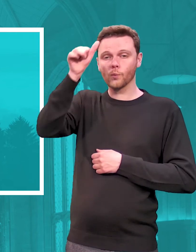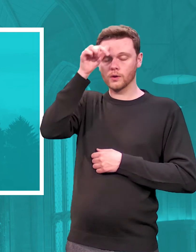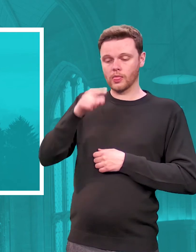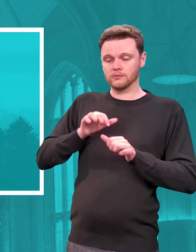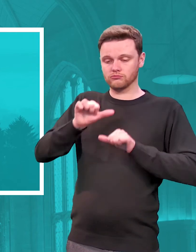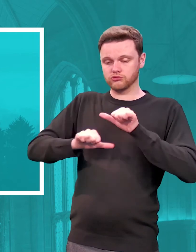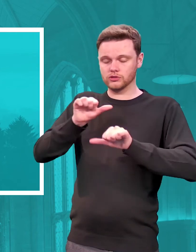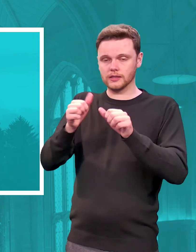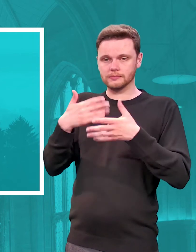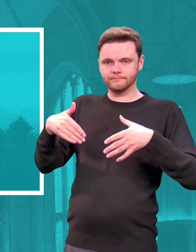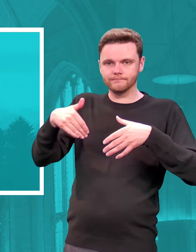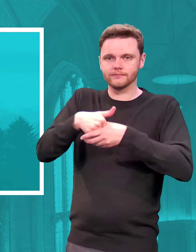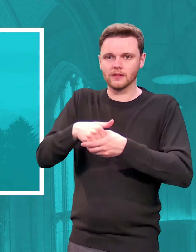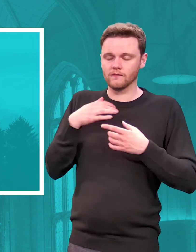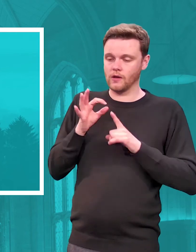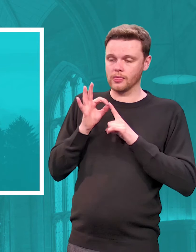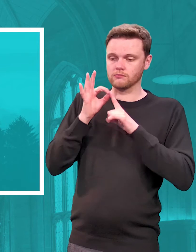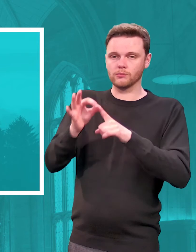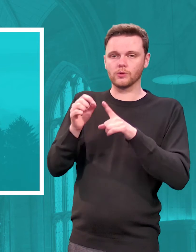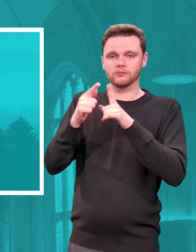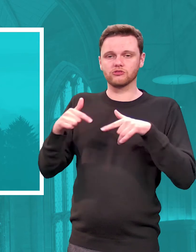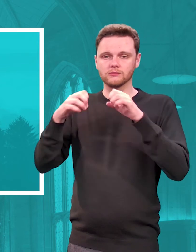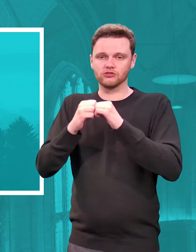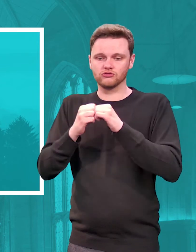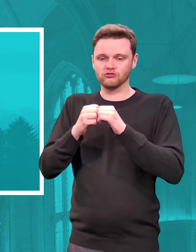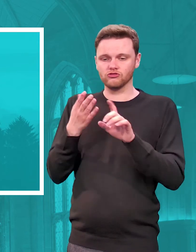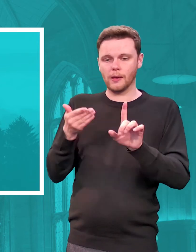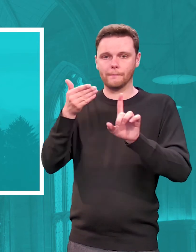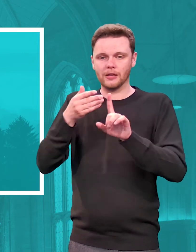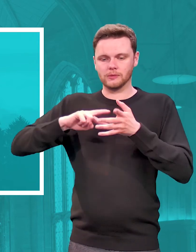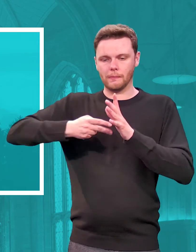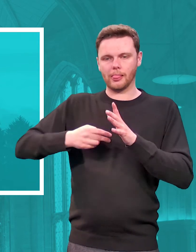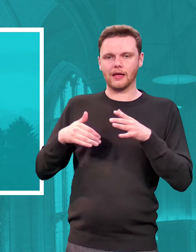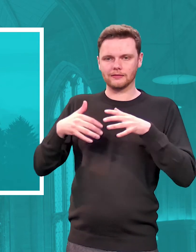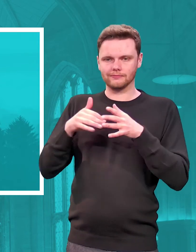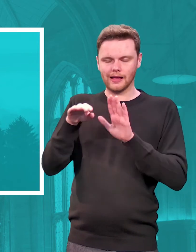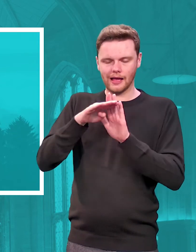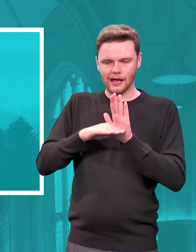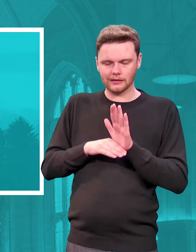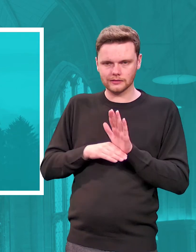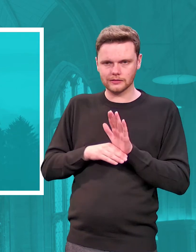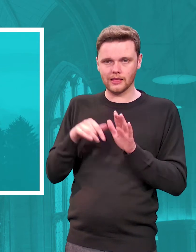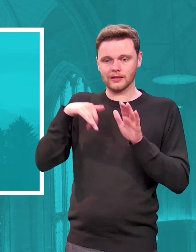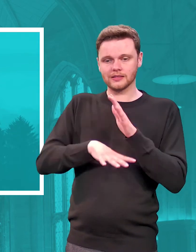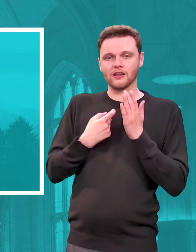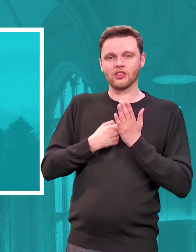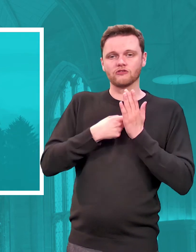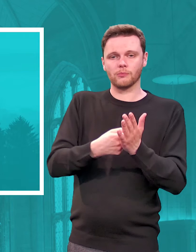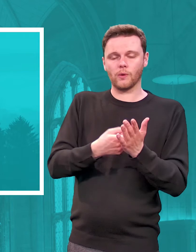in the proposed Presbytery Mission Plan Act which comes to the Assembly under the report of the Faith Nurture Forum.